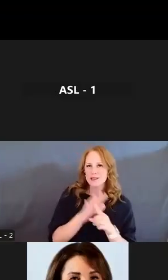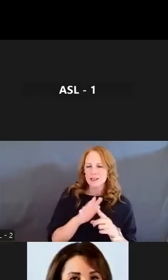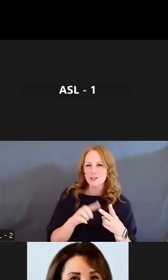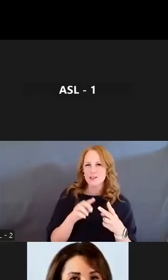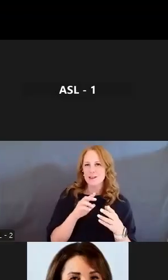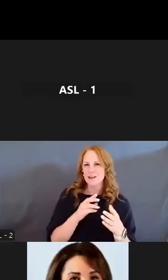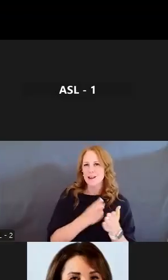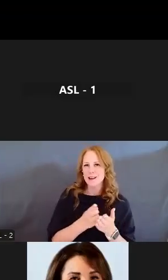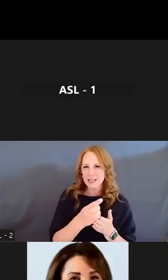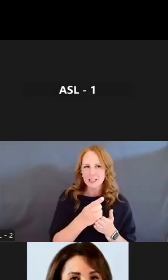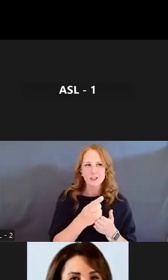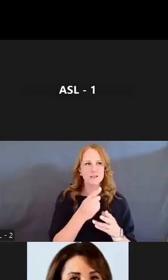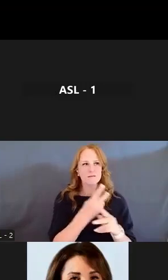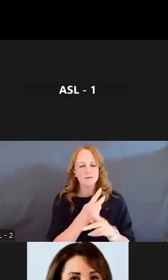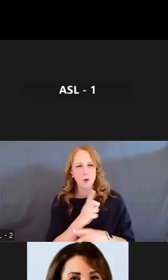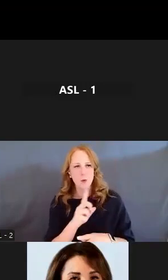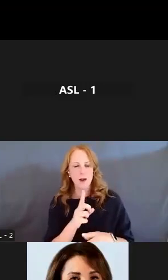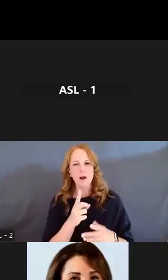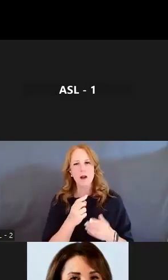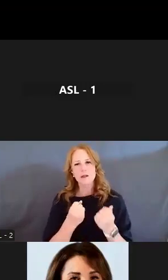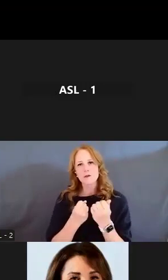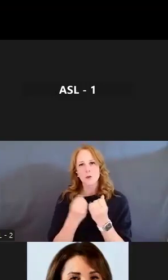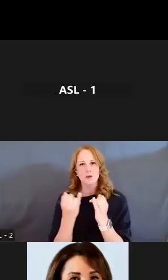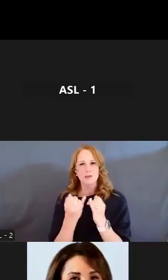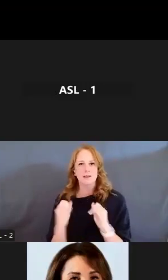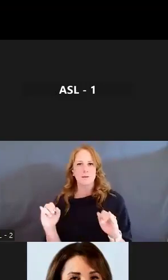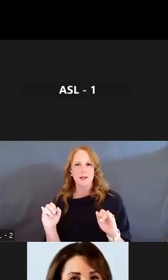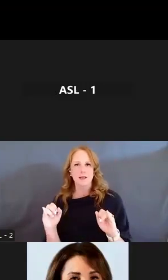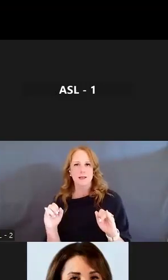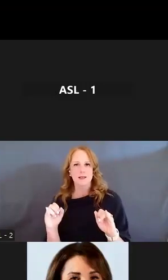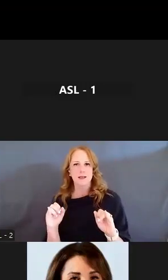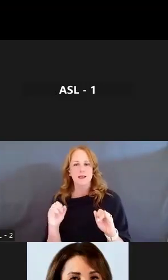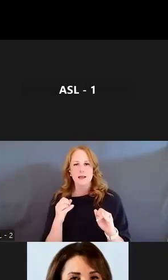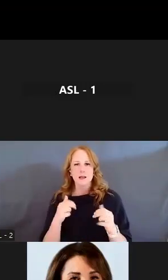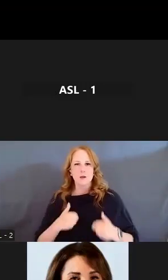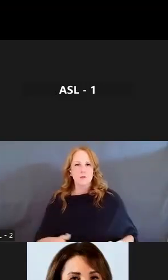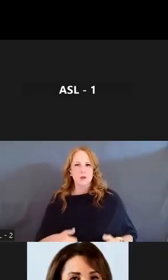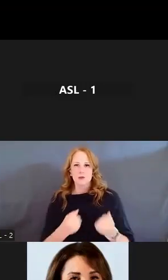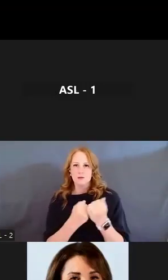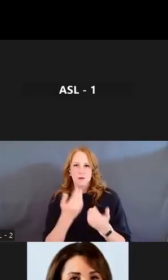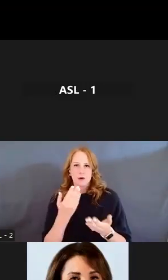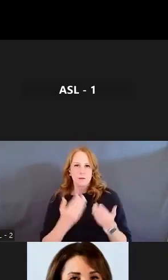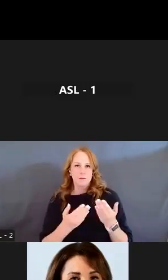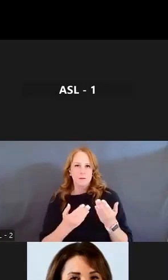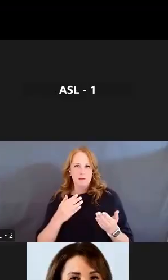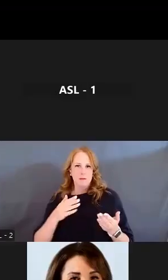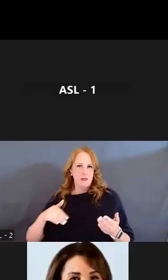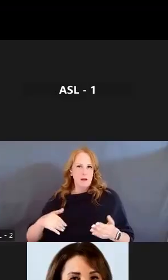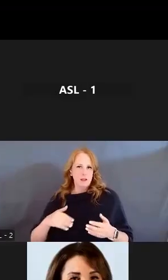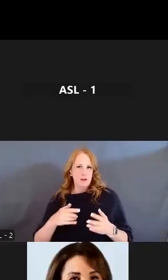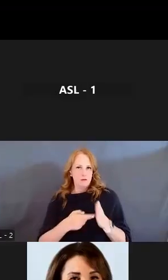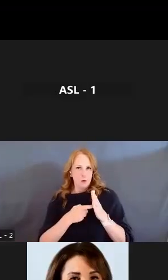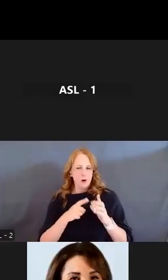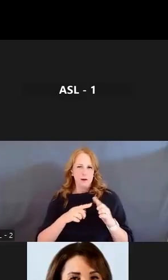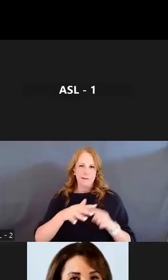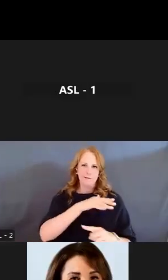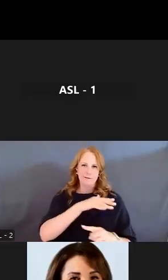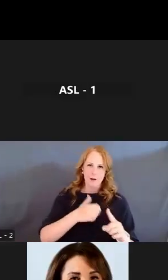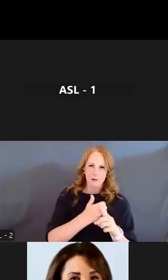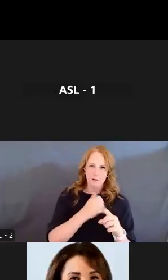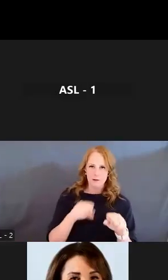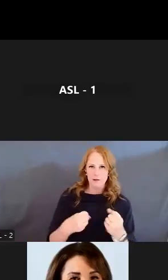and also independence which is key before human support is even required. Next slide please.